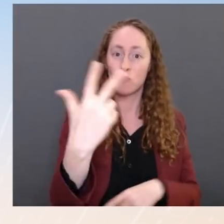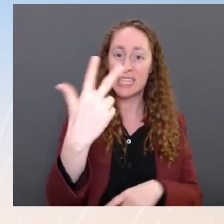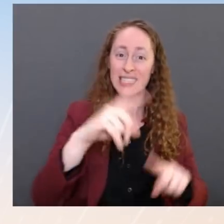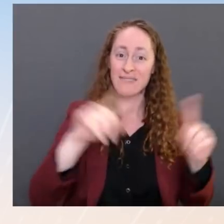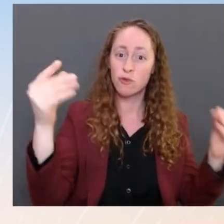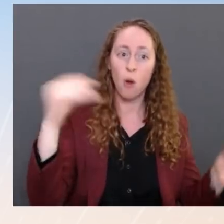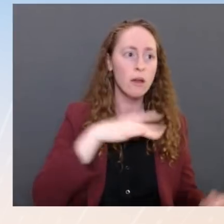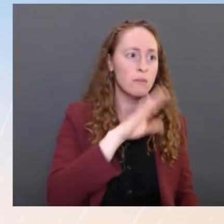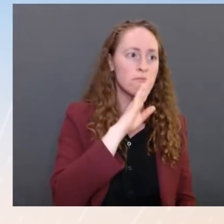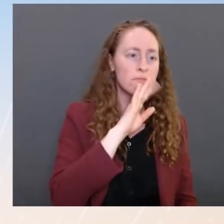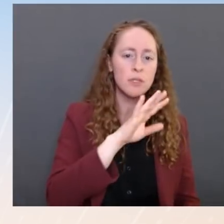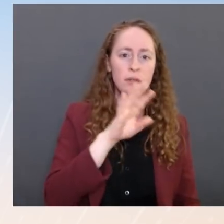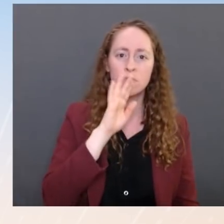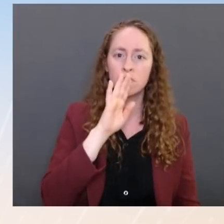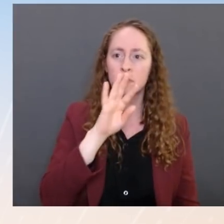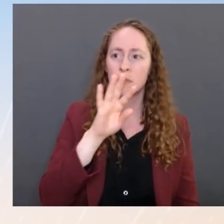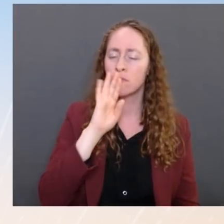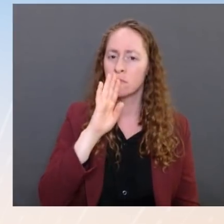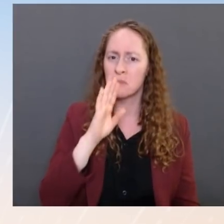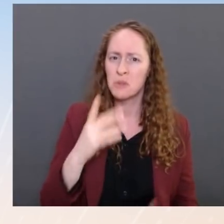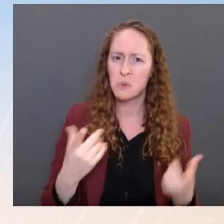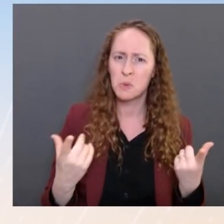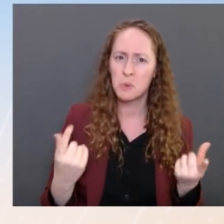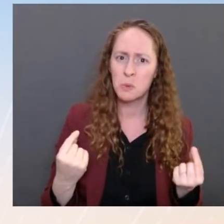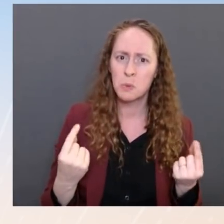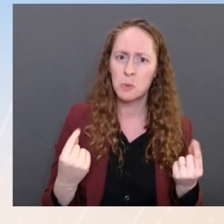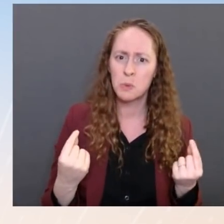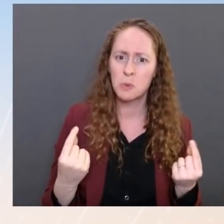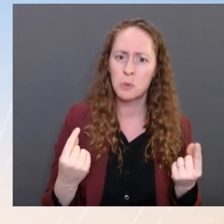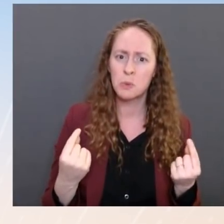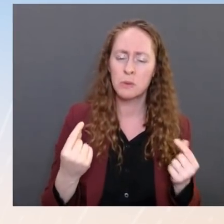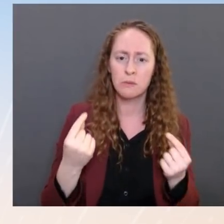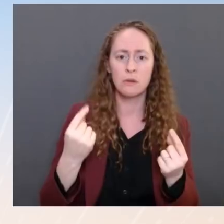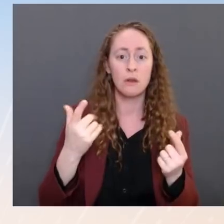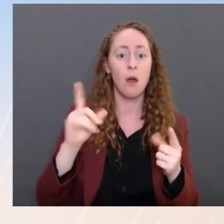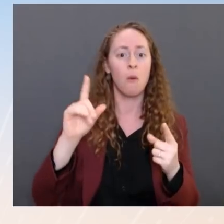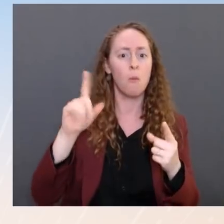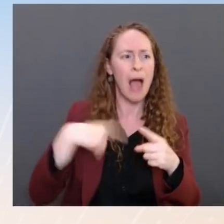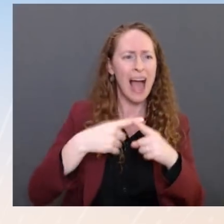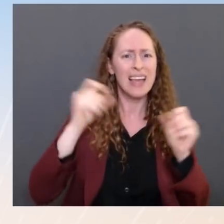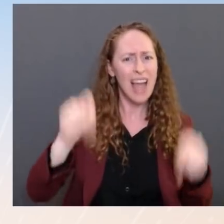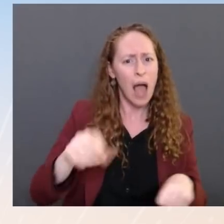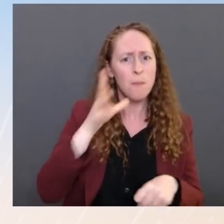What is your best sense of when store shelves will be stocked again? Ms. Psaki: Well, I think it's also important to note